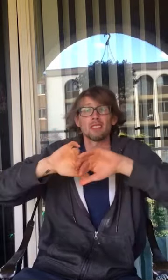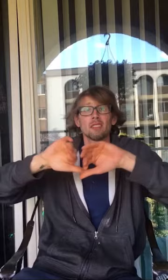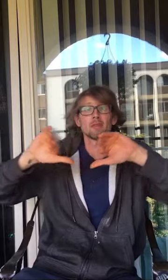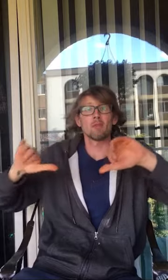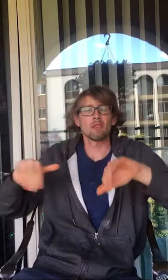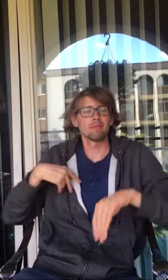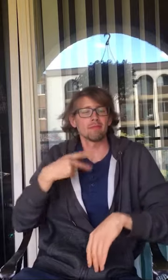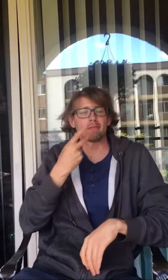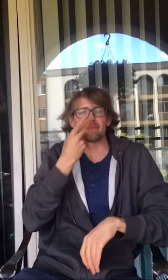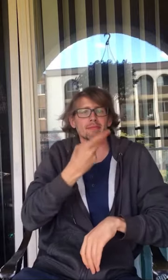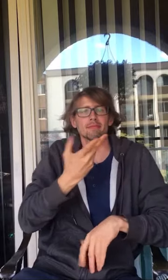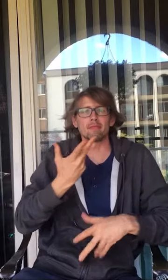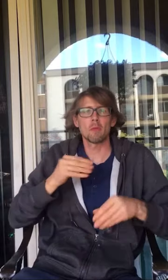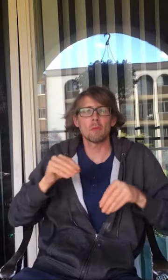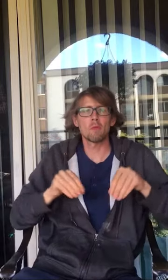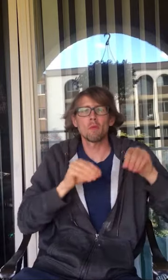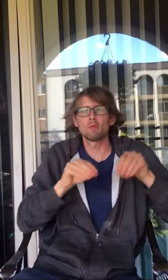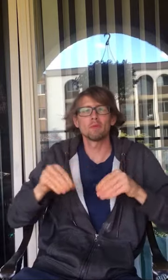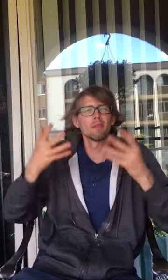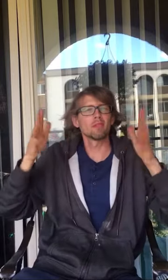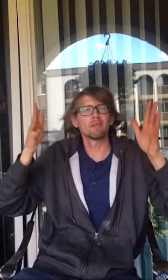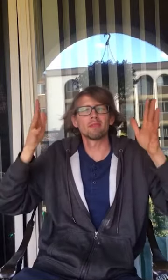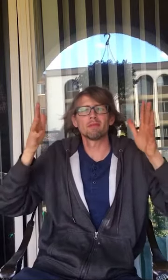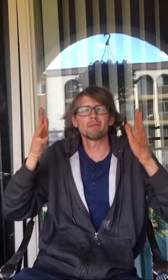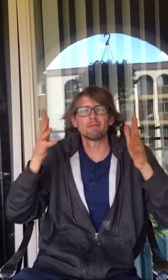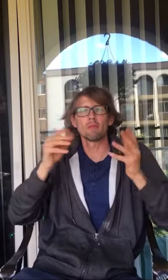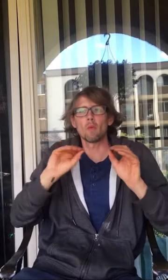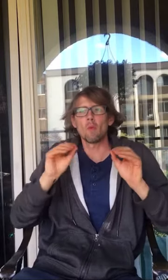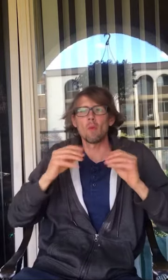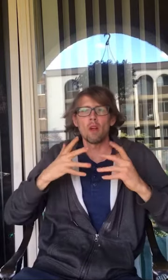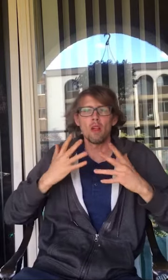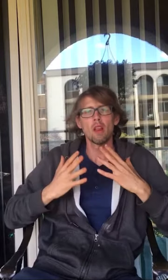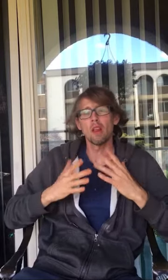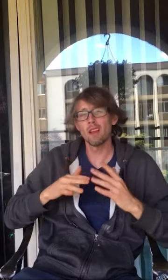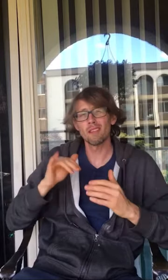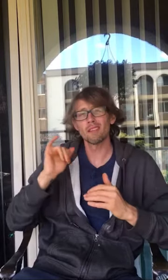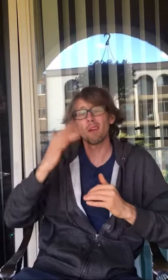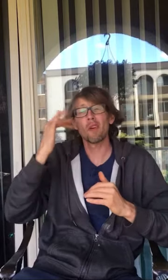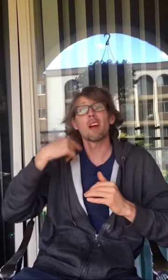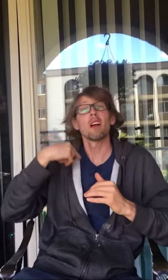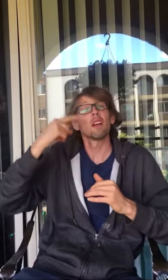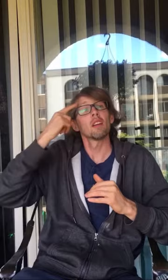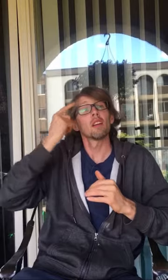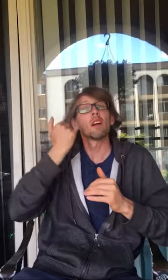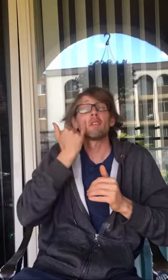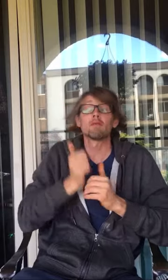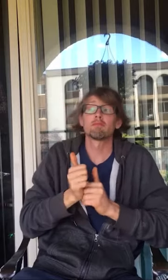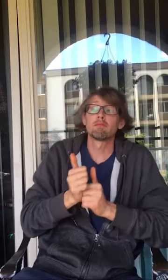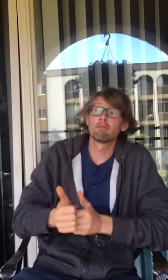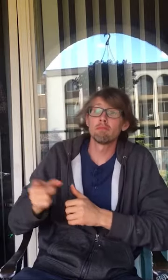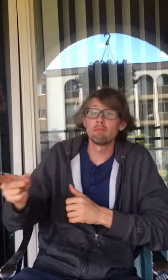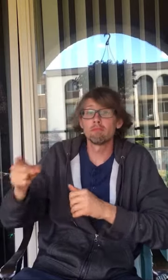the viewer only sees the movements. There is no room for embellishment. I'm of the thought that enthusiasts of Classifier Adaptations